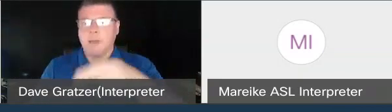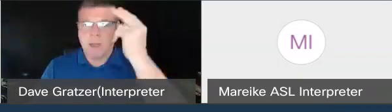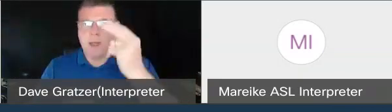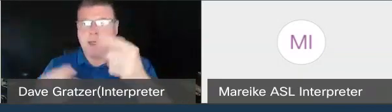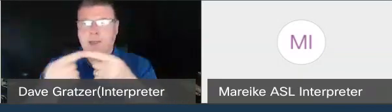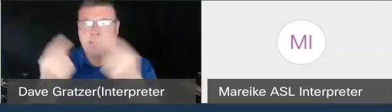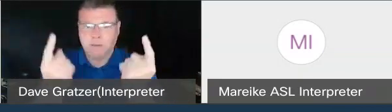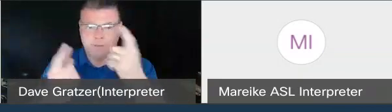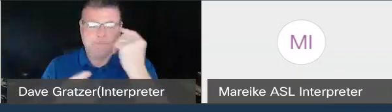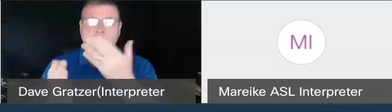for best visibility.